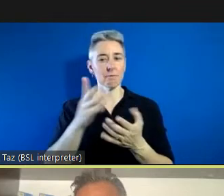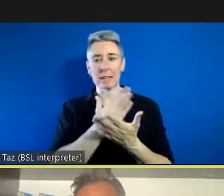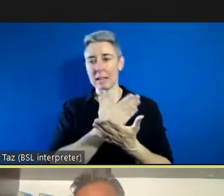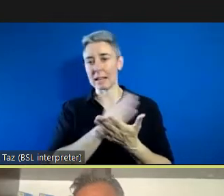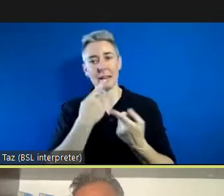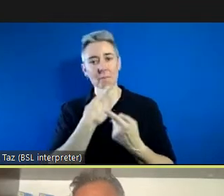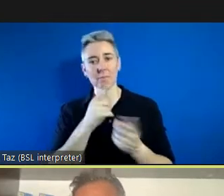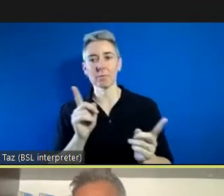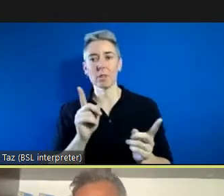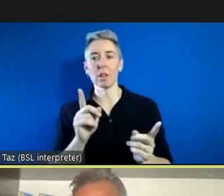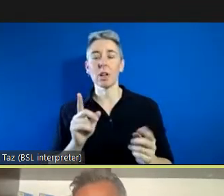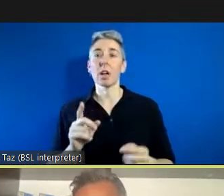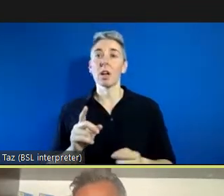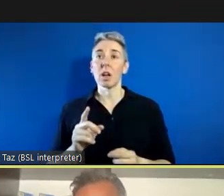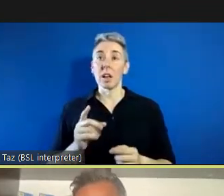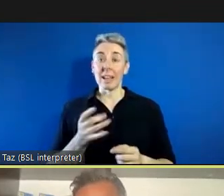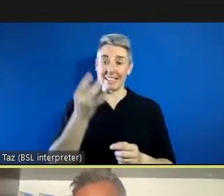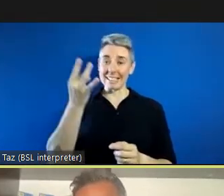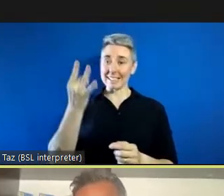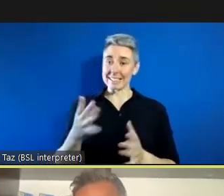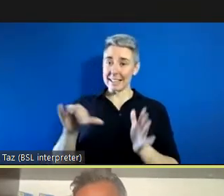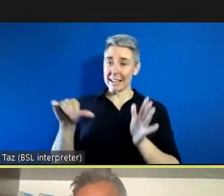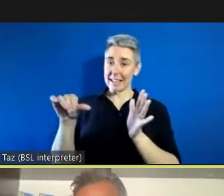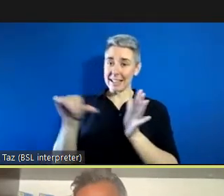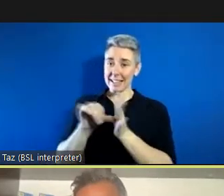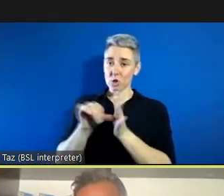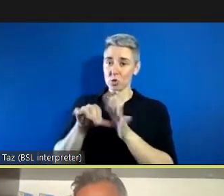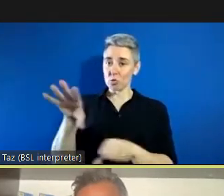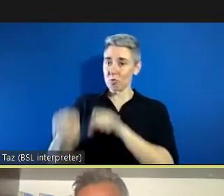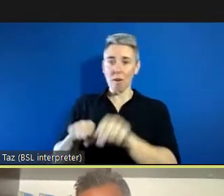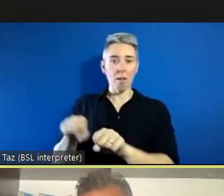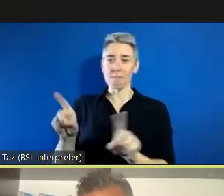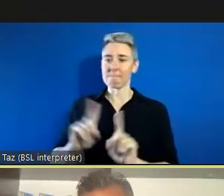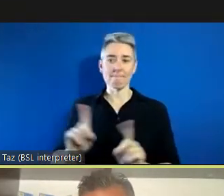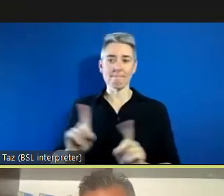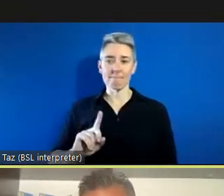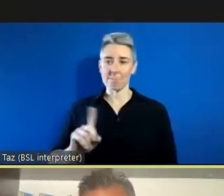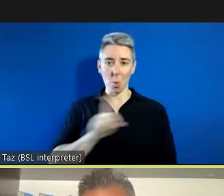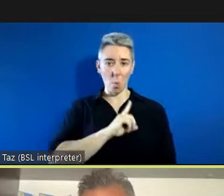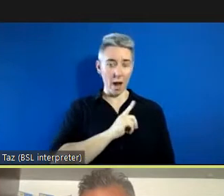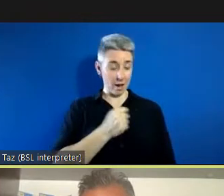is no such thing as a single issue struggle, because we do not live single issue lives.”